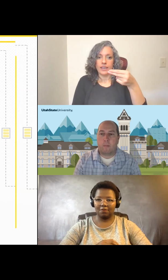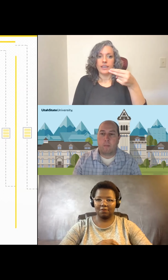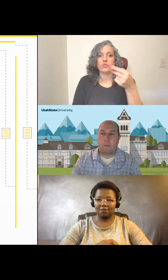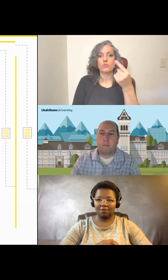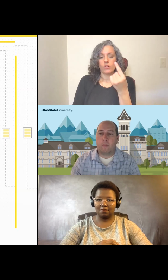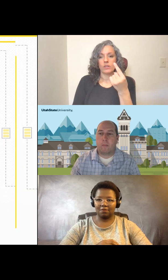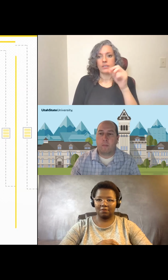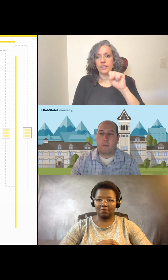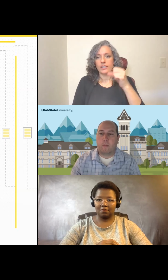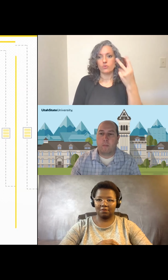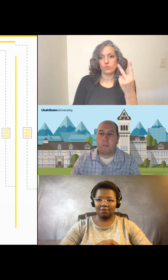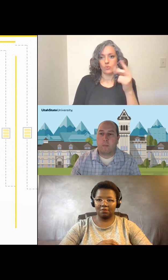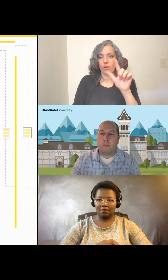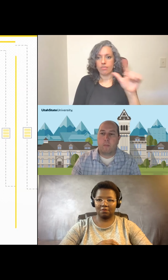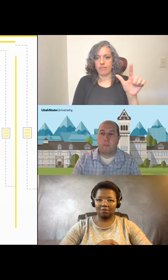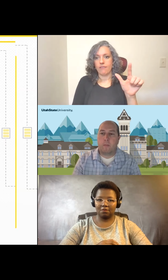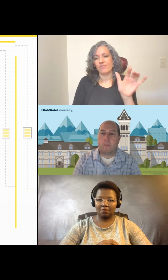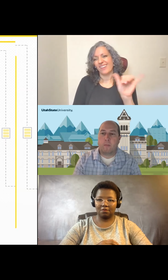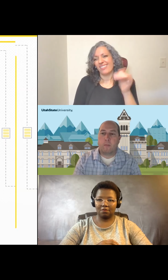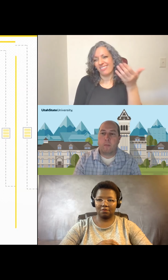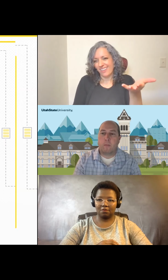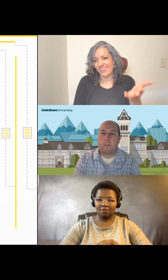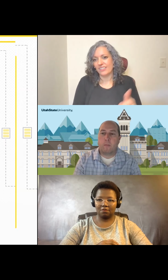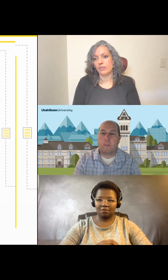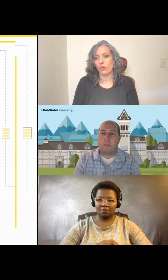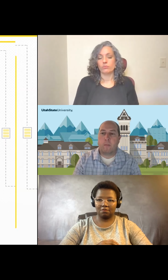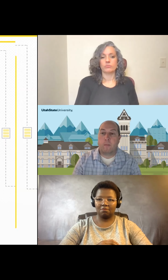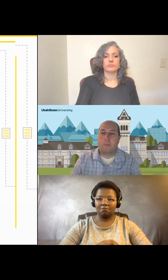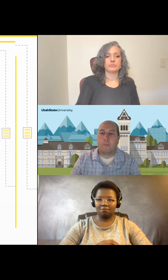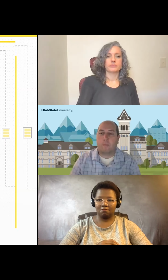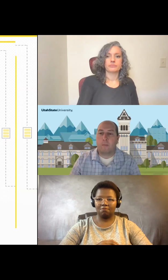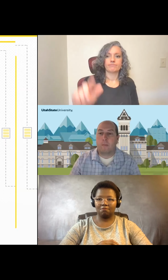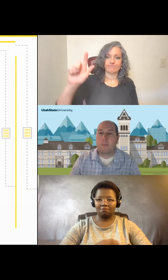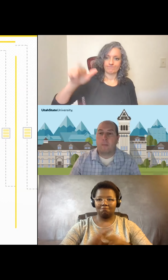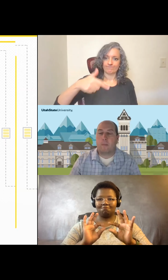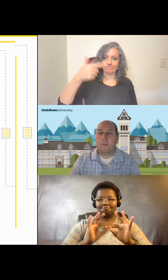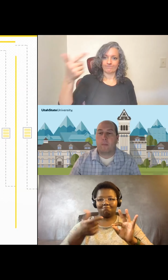things like that, so that whenever other designers are going to reuse the style they know exactly